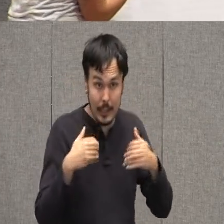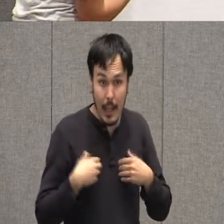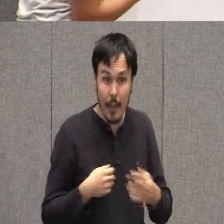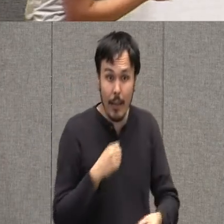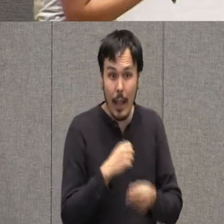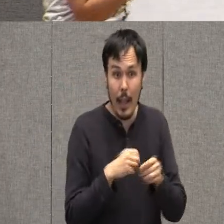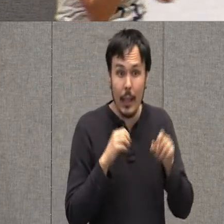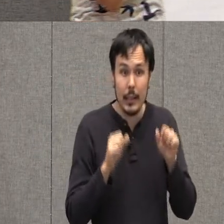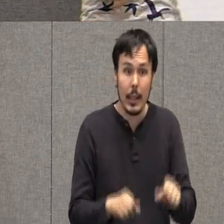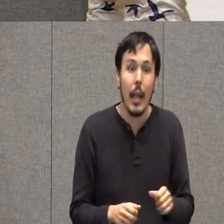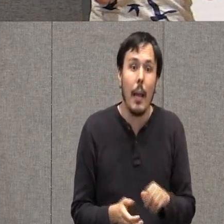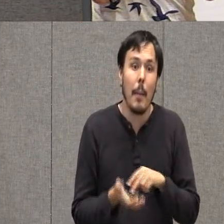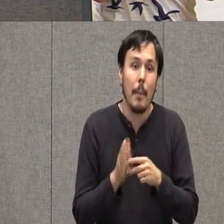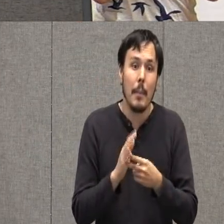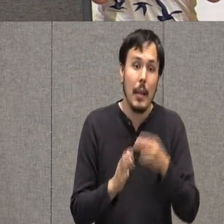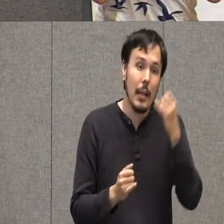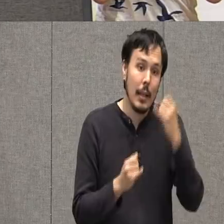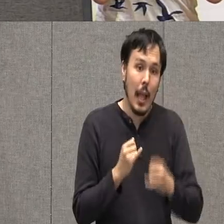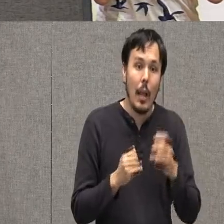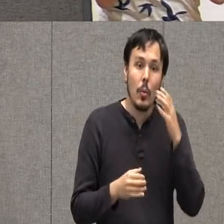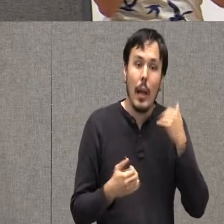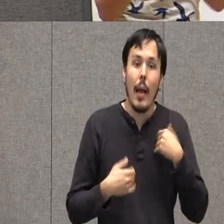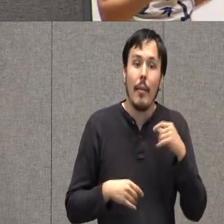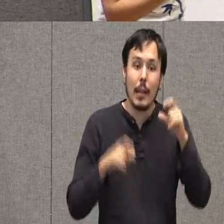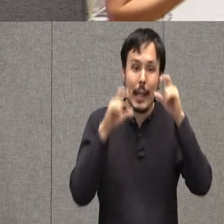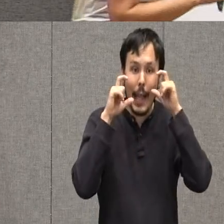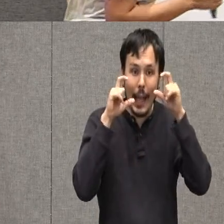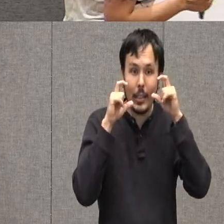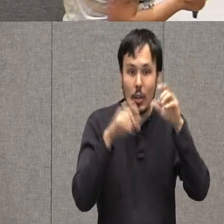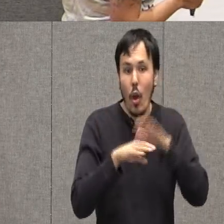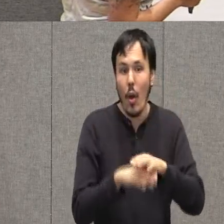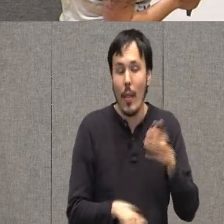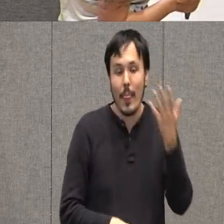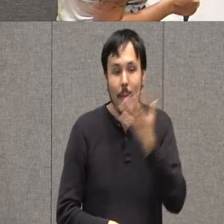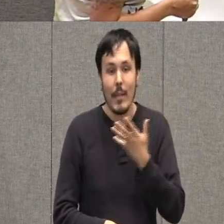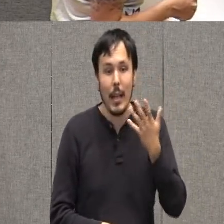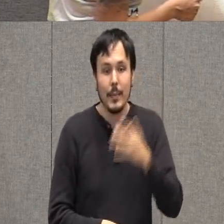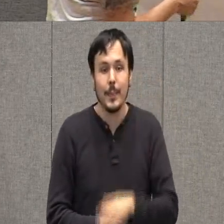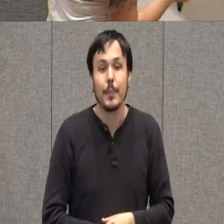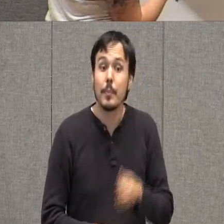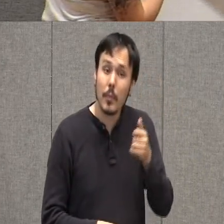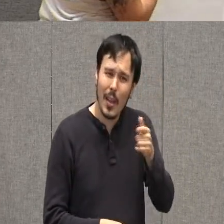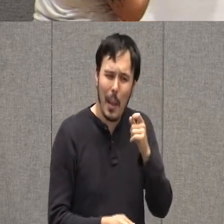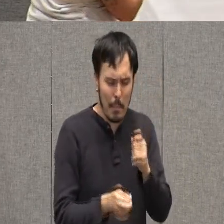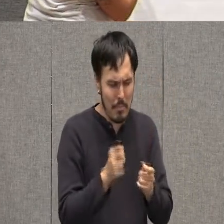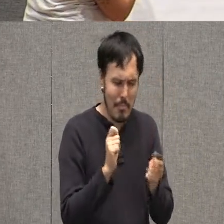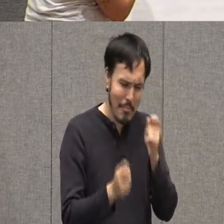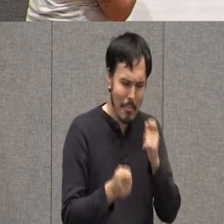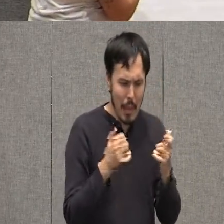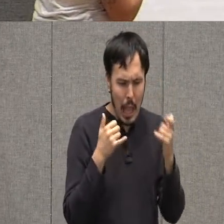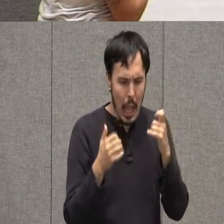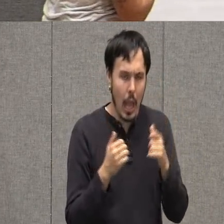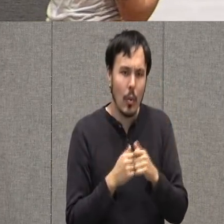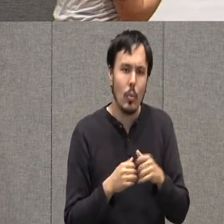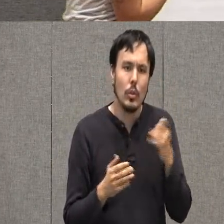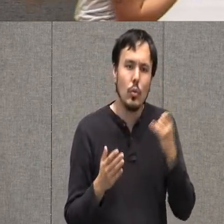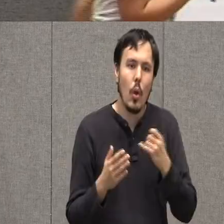And then I end up having the glasses on my face, too. Ah, nice. So, when you play around with drawing the human figure,